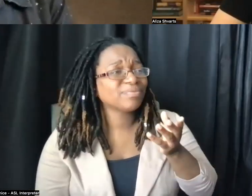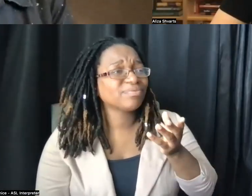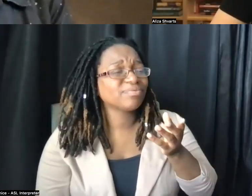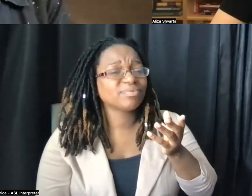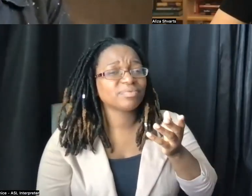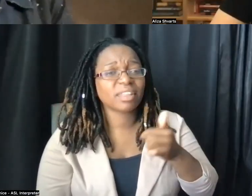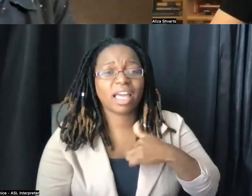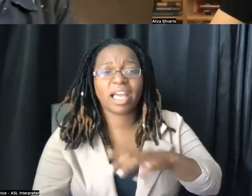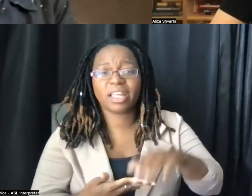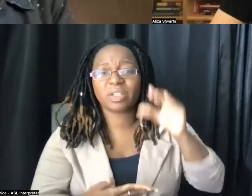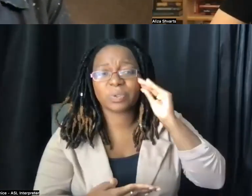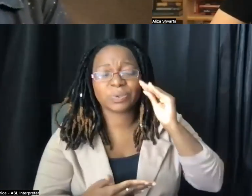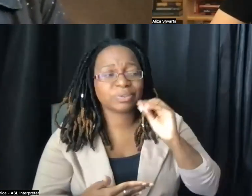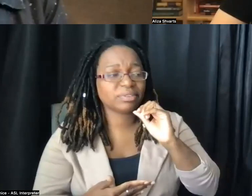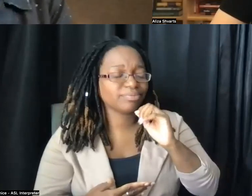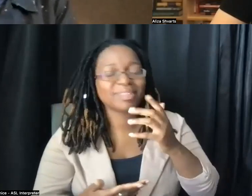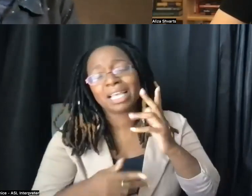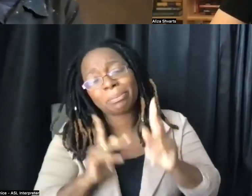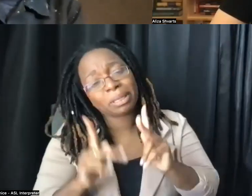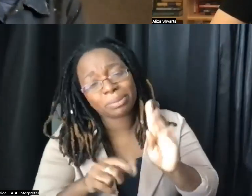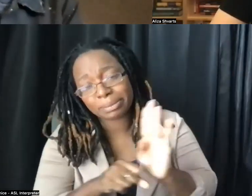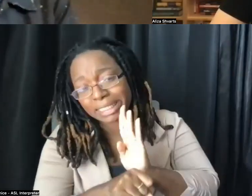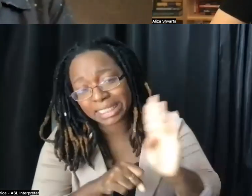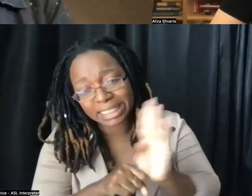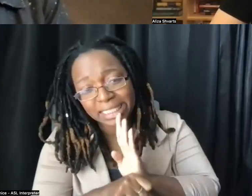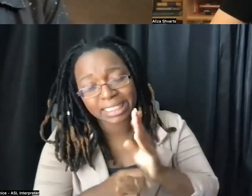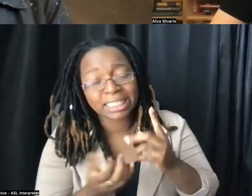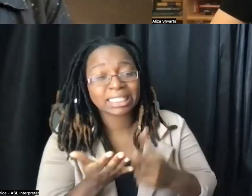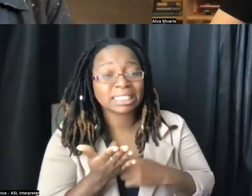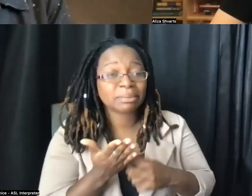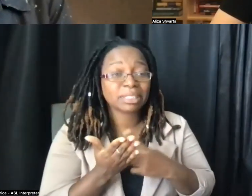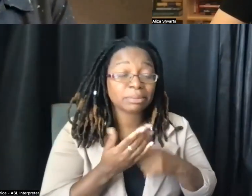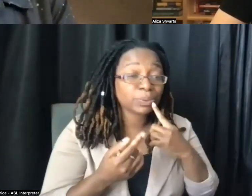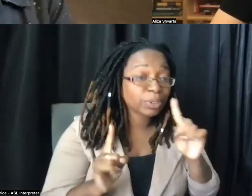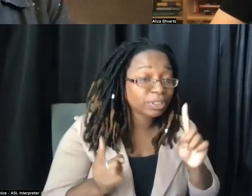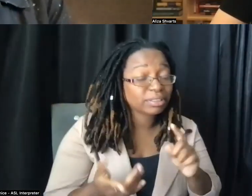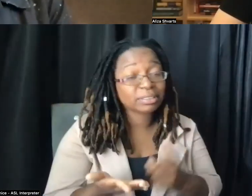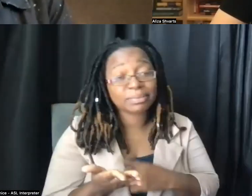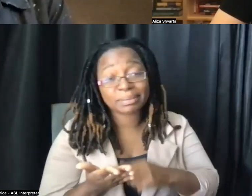But I feel like over time, I have just learned not to take – people are busy.